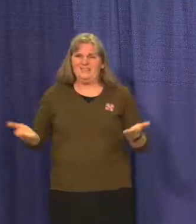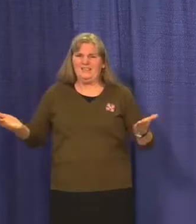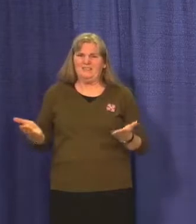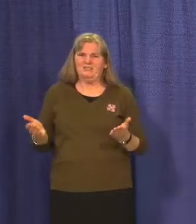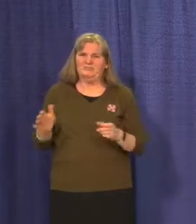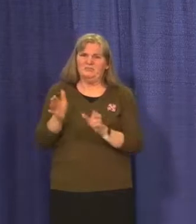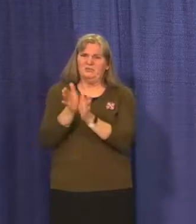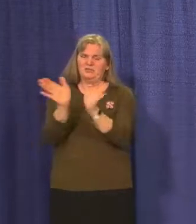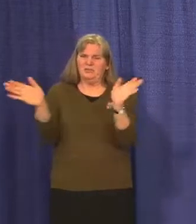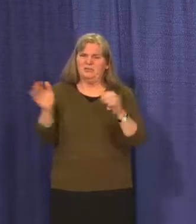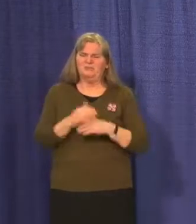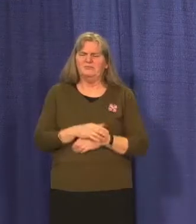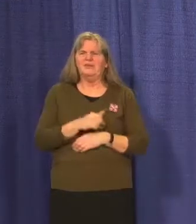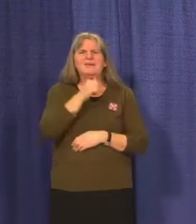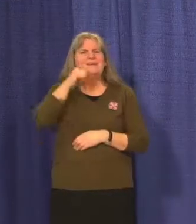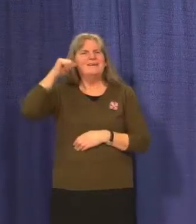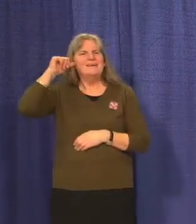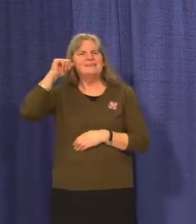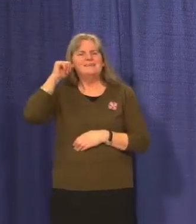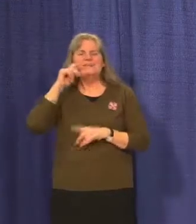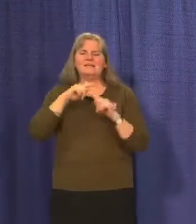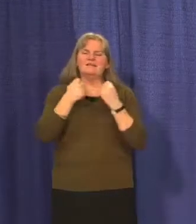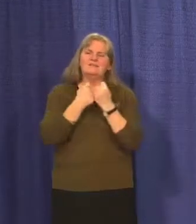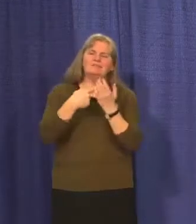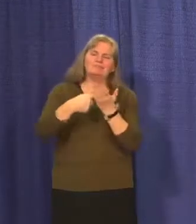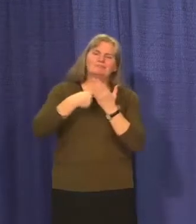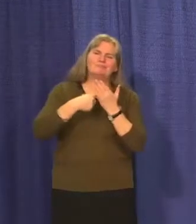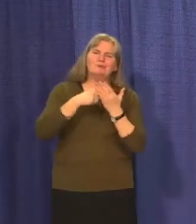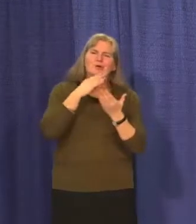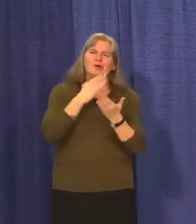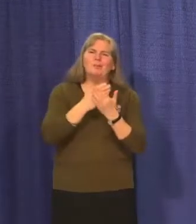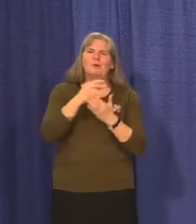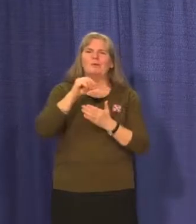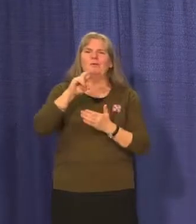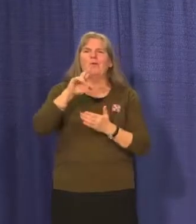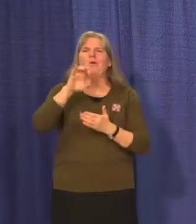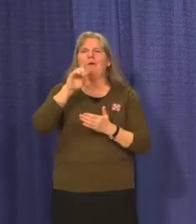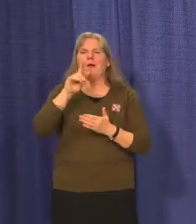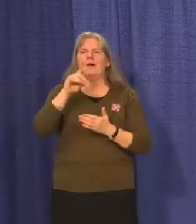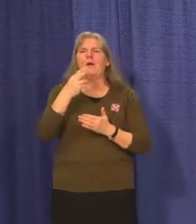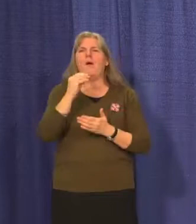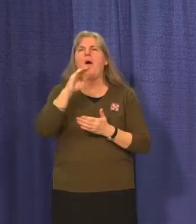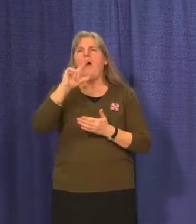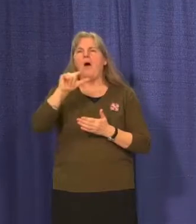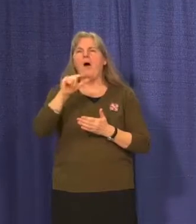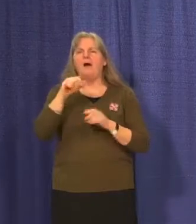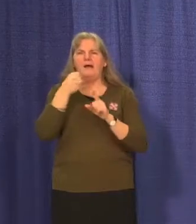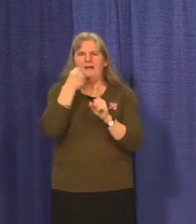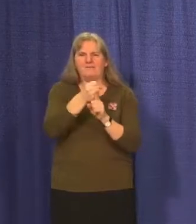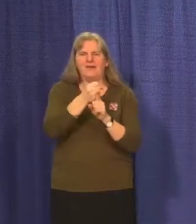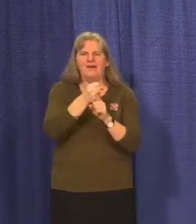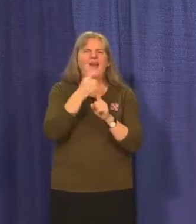We were talking in my team yesterday about the Groundhog Day effect. I mean the movie, not the actual